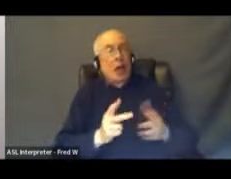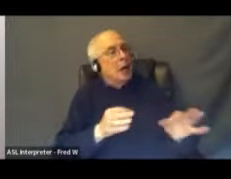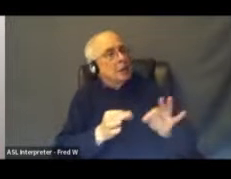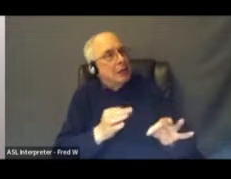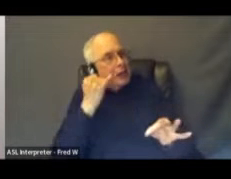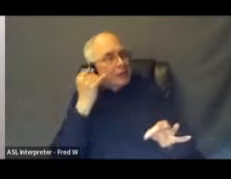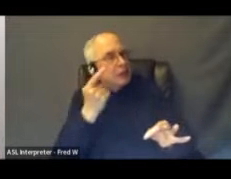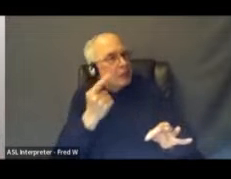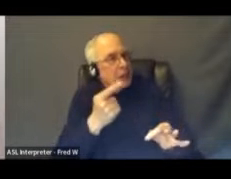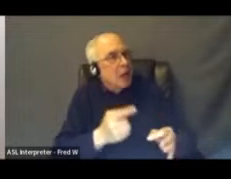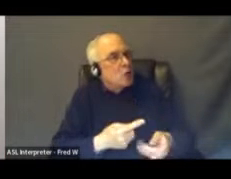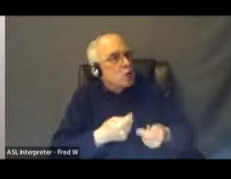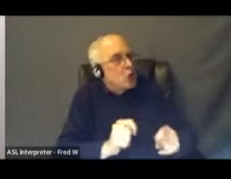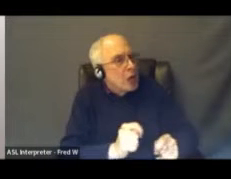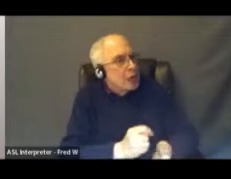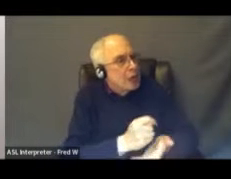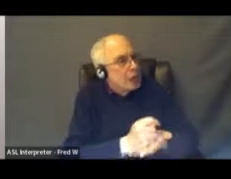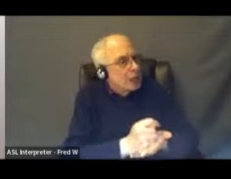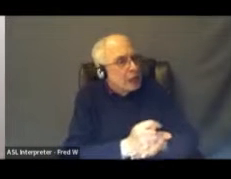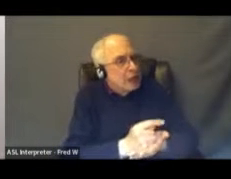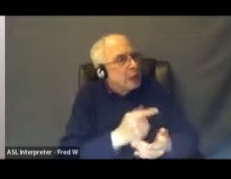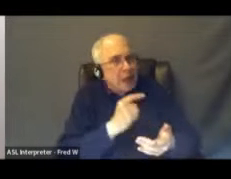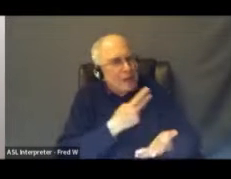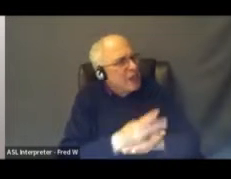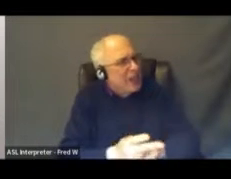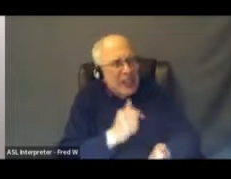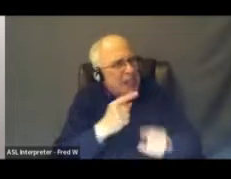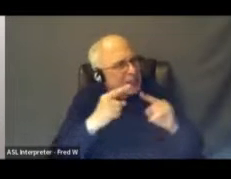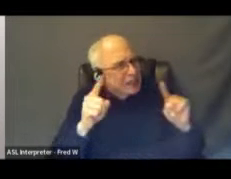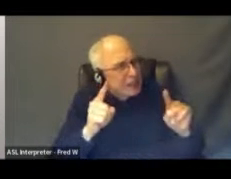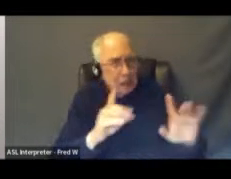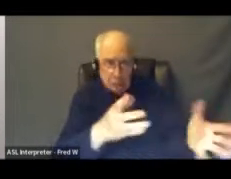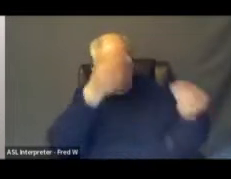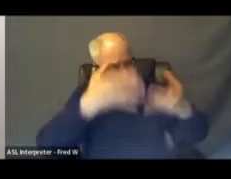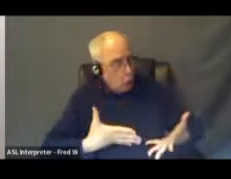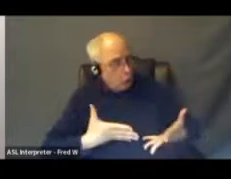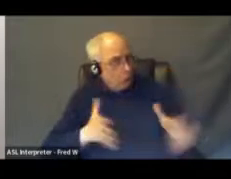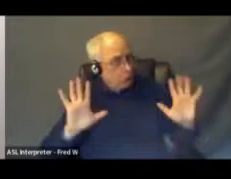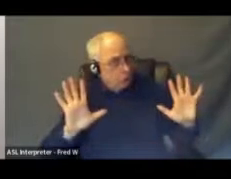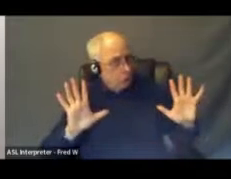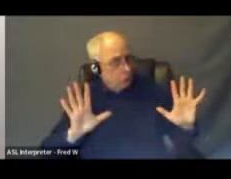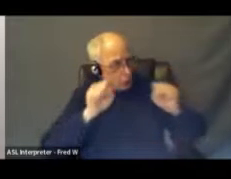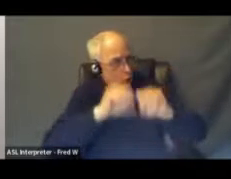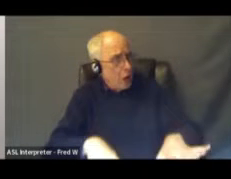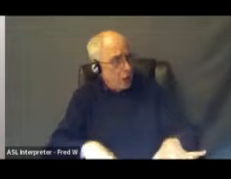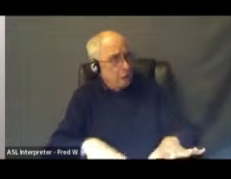honestly. And then don't keep it. Let's figure out trying a new one. And if it does work, we'll keep it and we'll build on